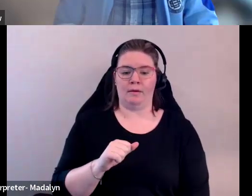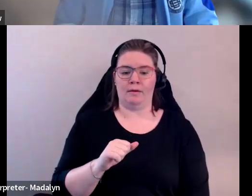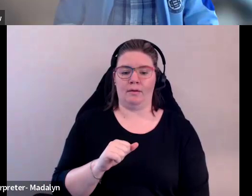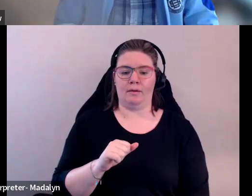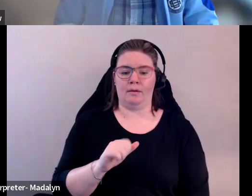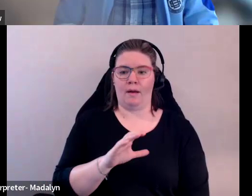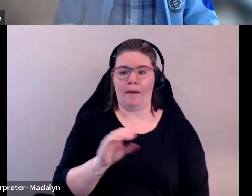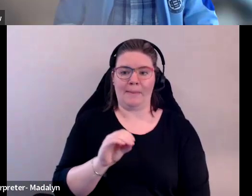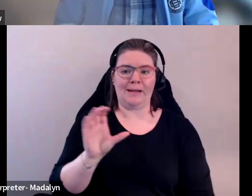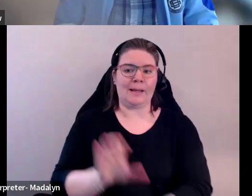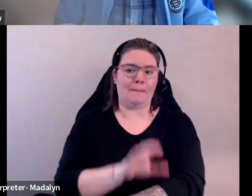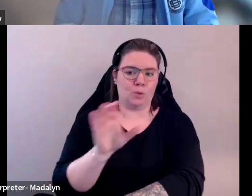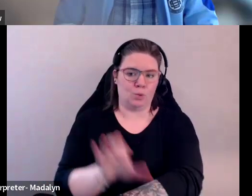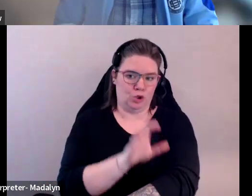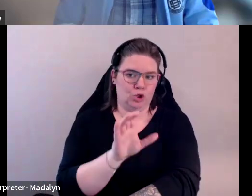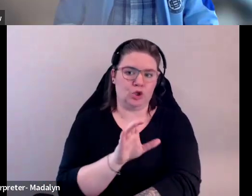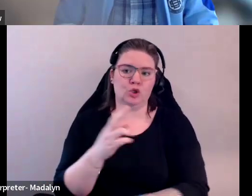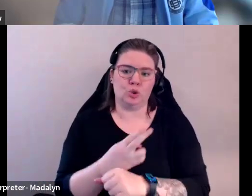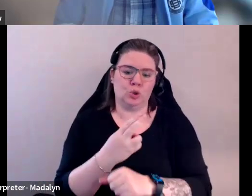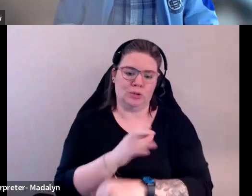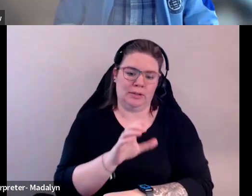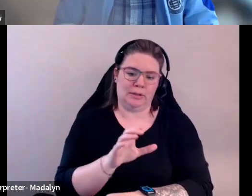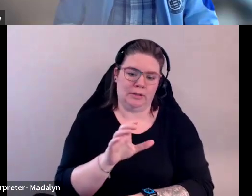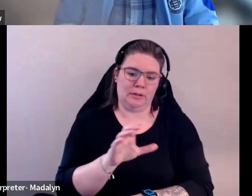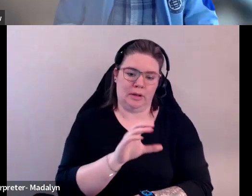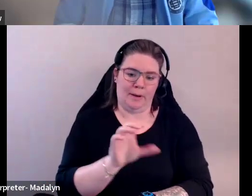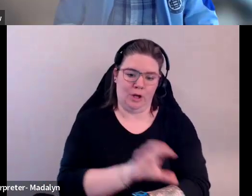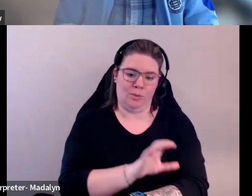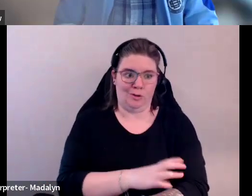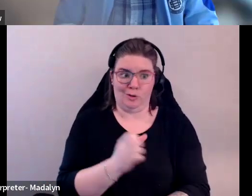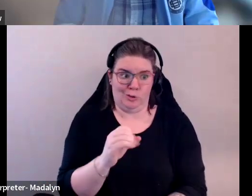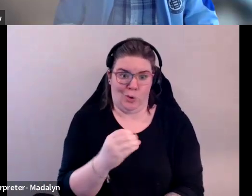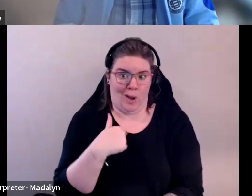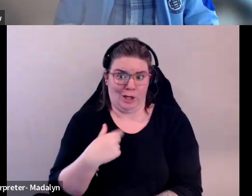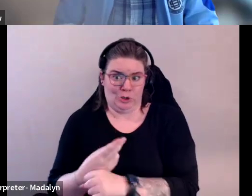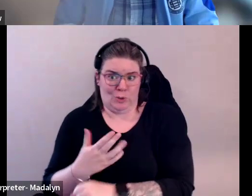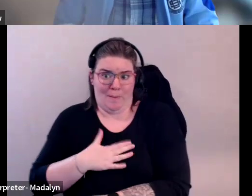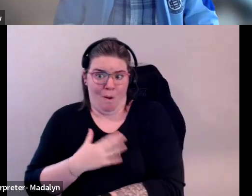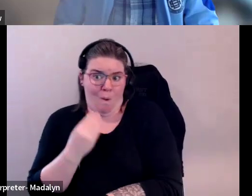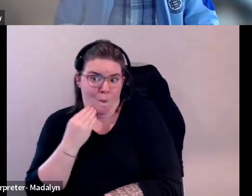Don Posh: computer. Don Posh: So I just I have a home office. So I just grab the other phone, and